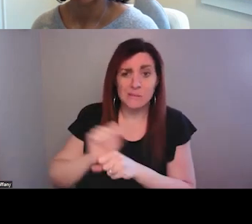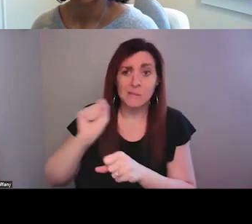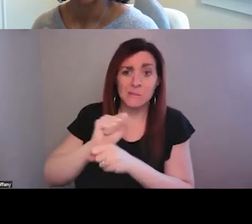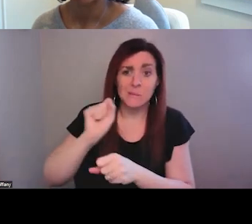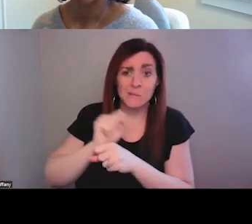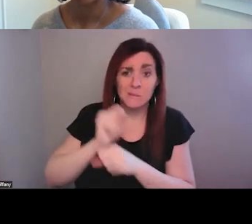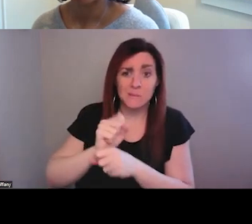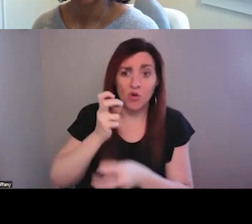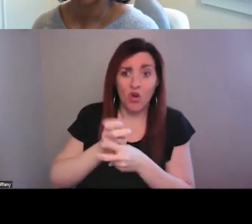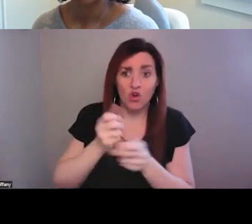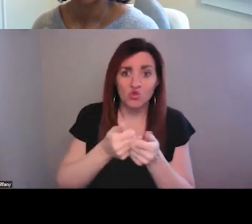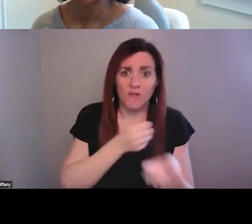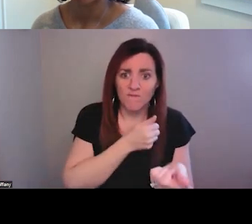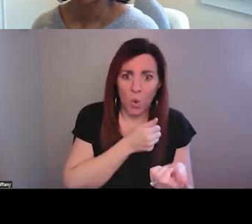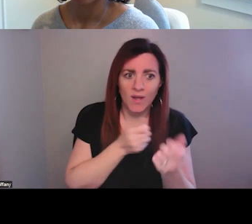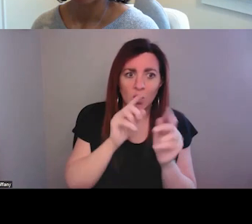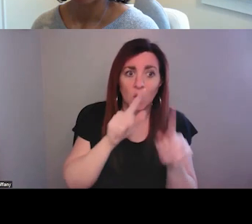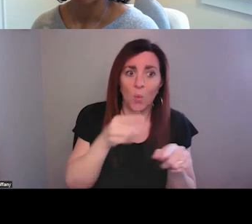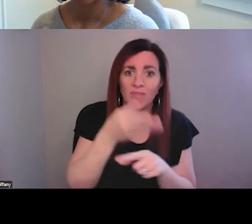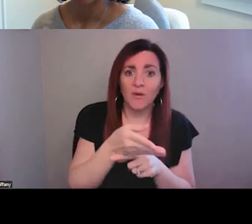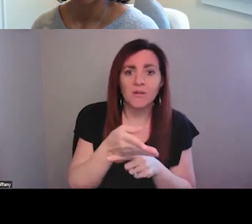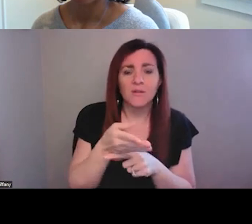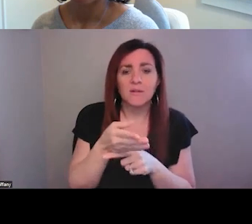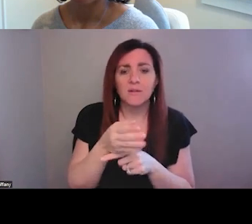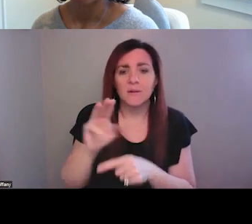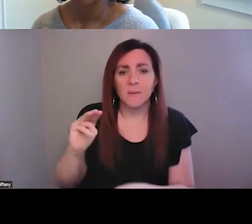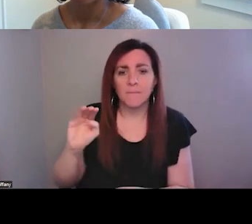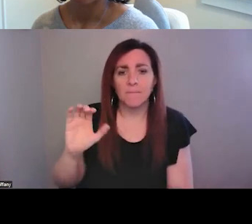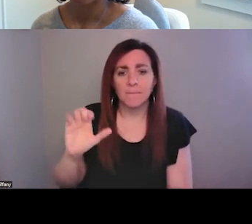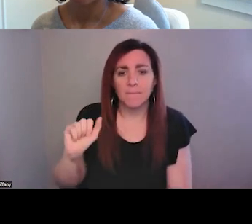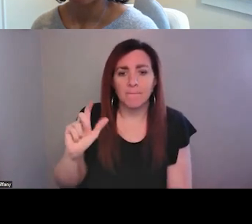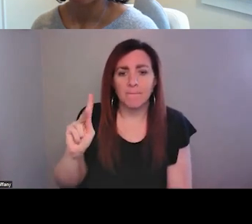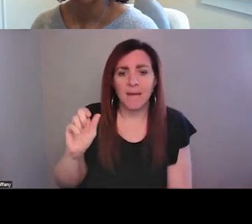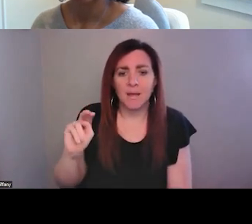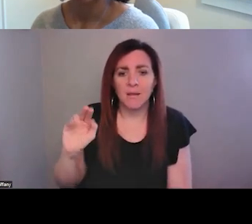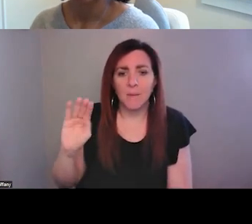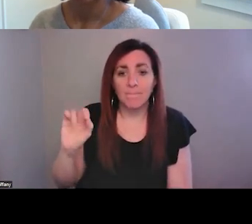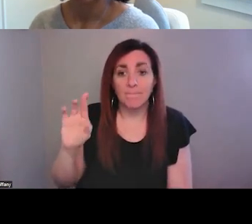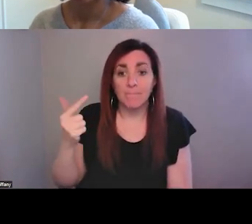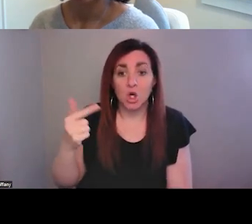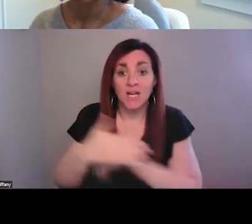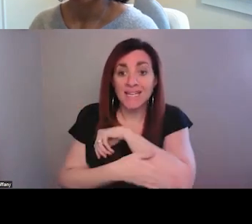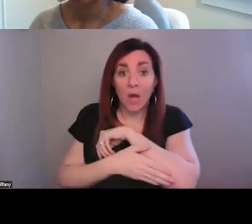OF THERE. WE LOOKED AT THE COUNTY WHERE CHARLOTTE IS AND THEY JOINED